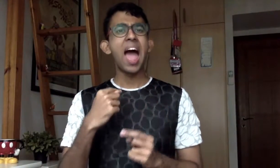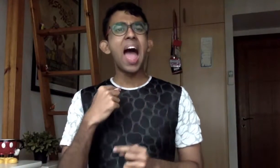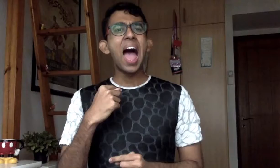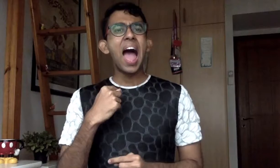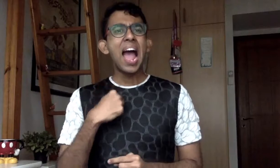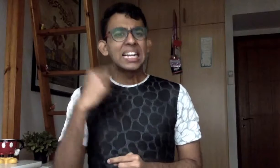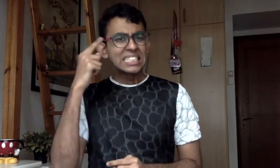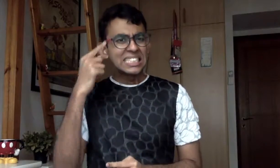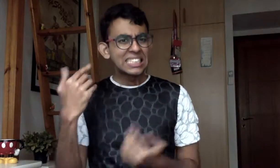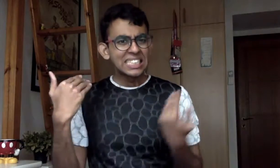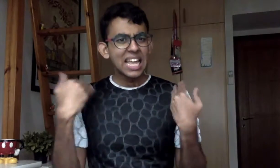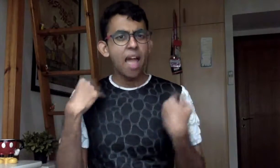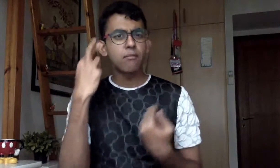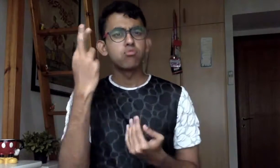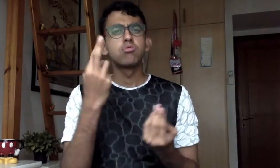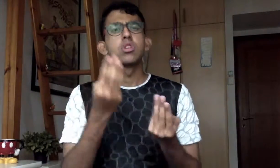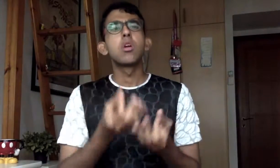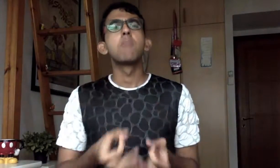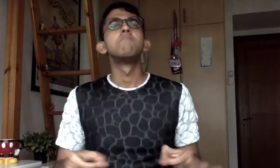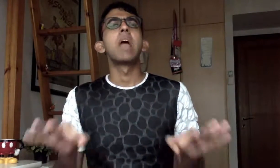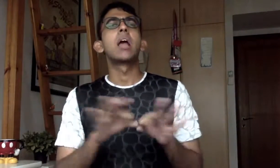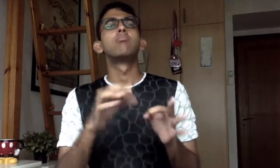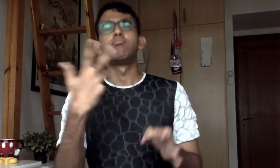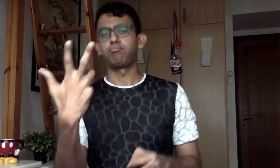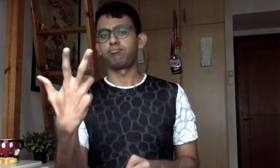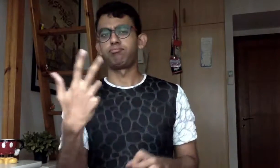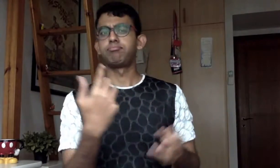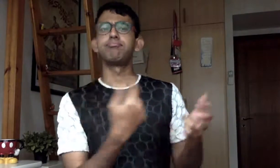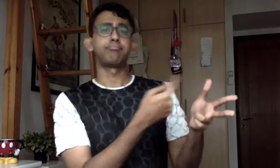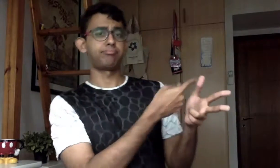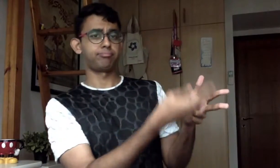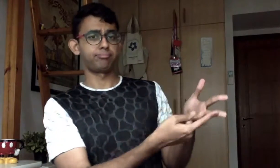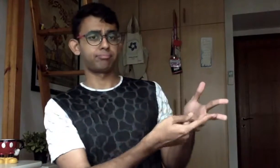I think there are three main reasons.